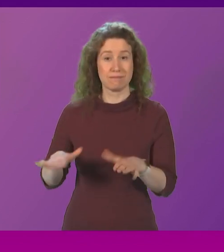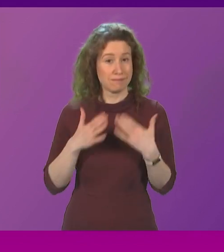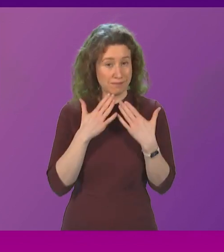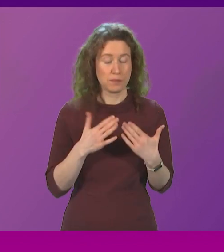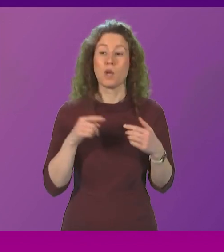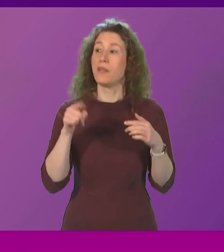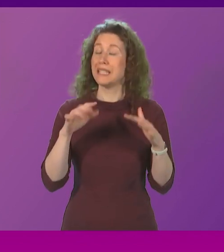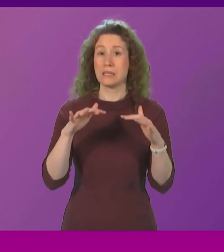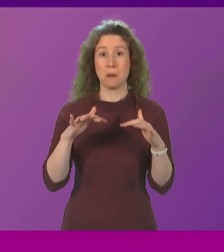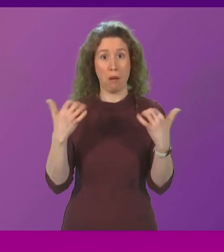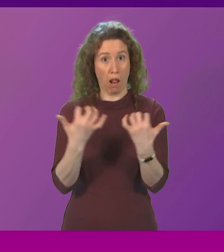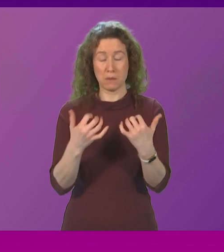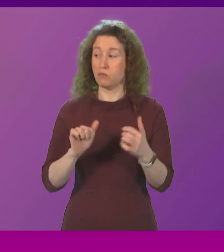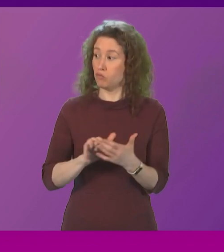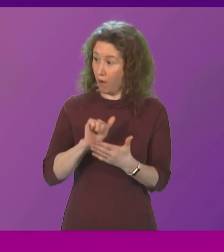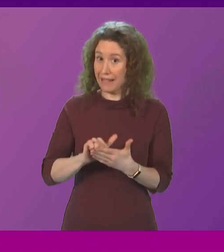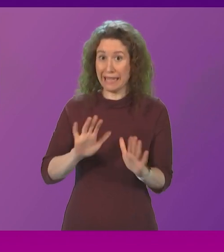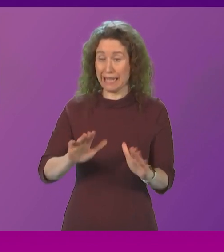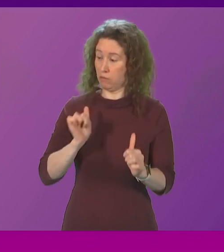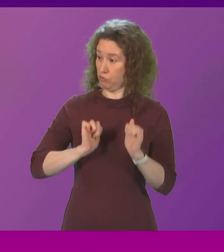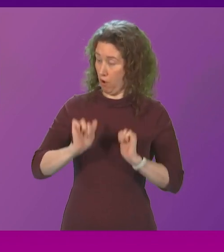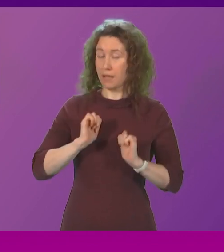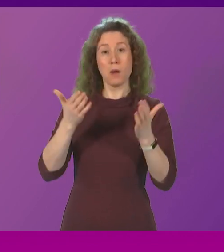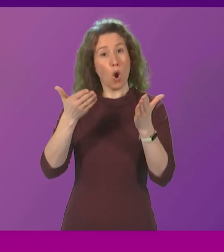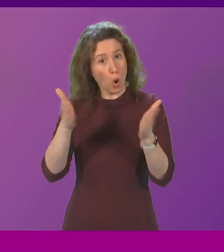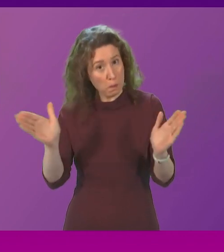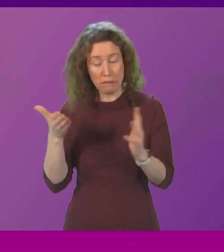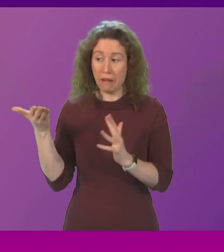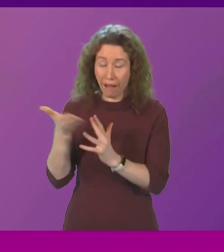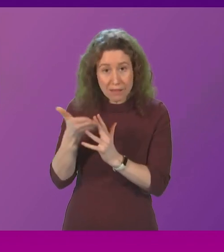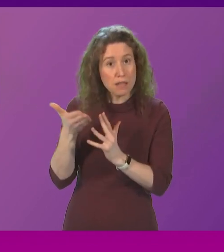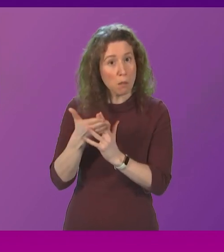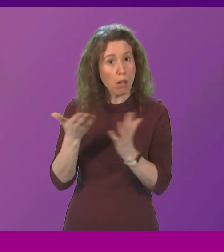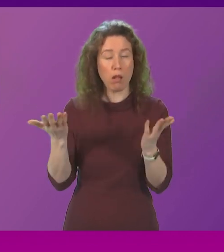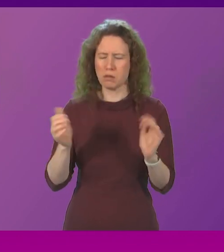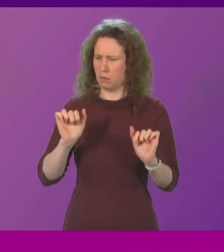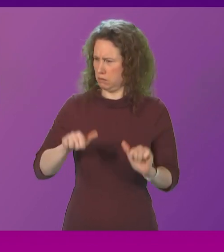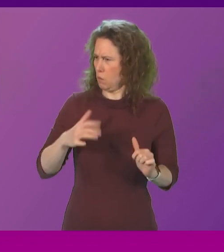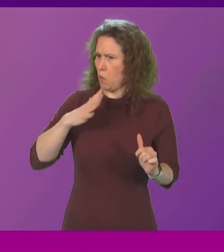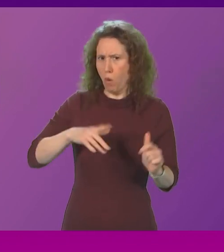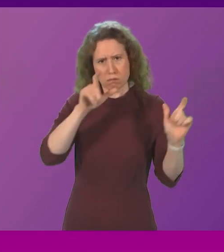This Parliament rightly prides itself on being open and accessible and, of course, we want to maintain that.